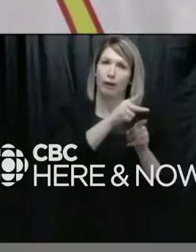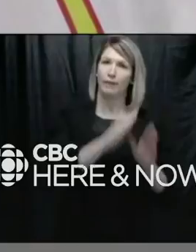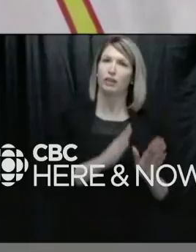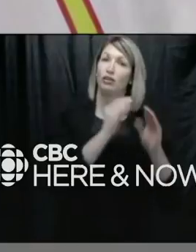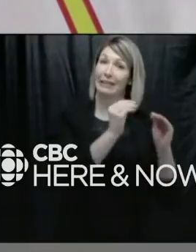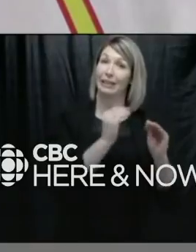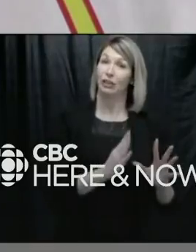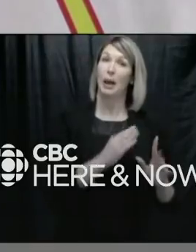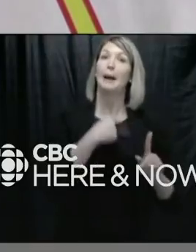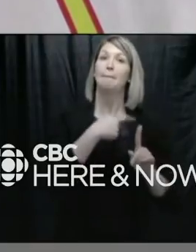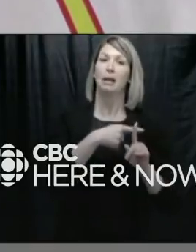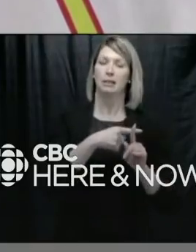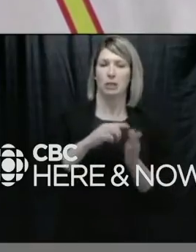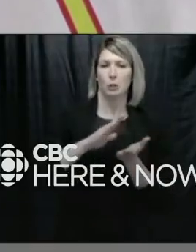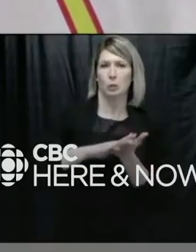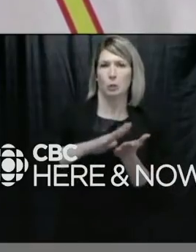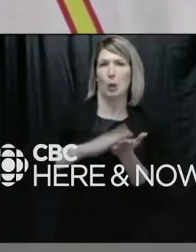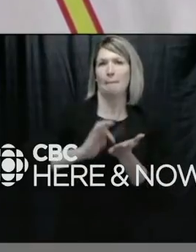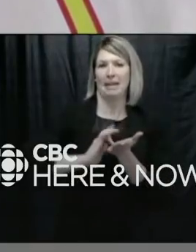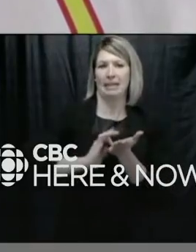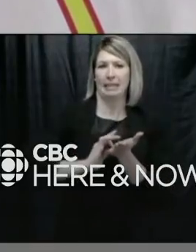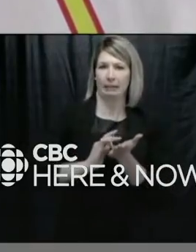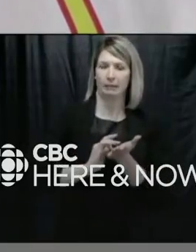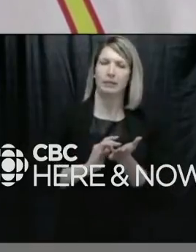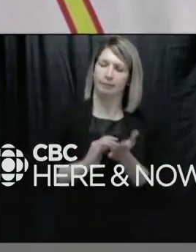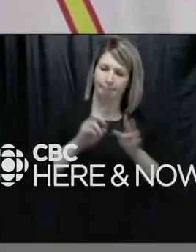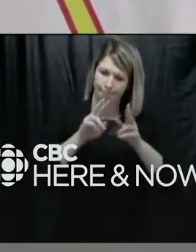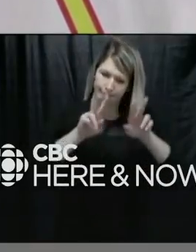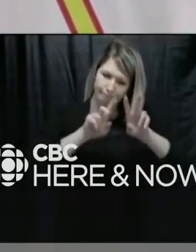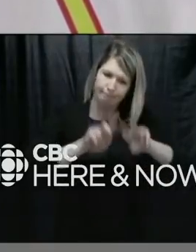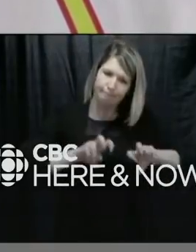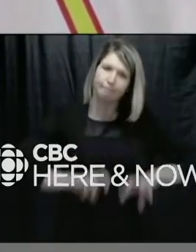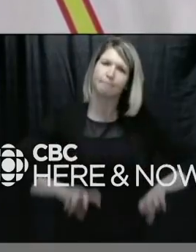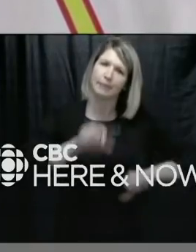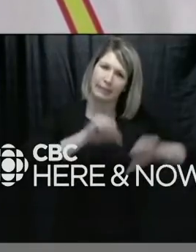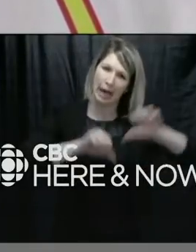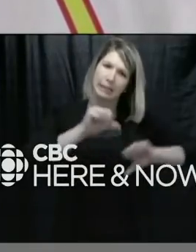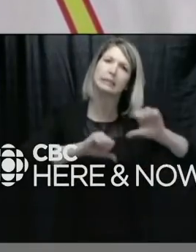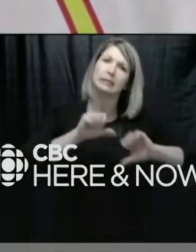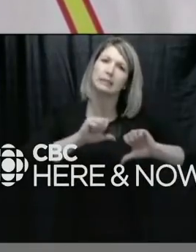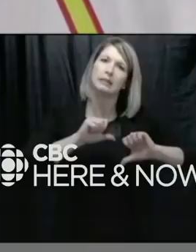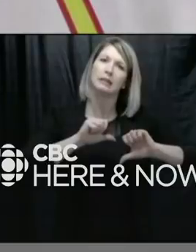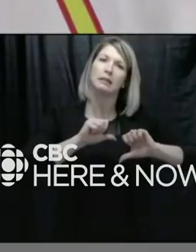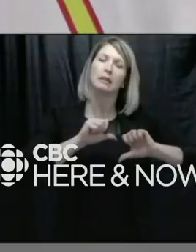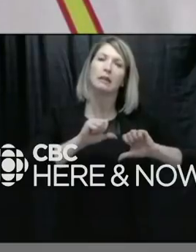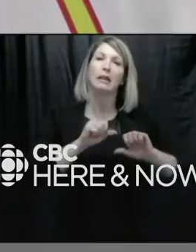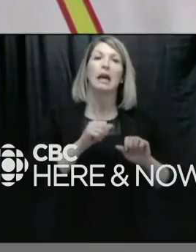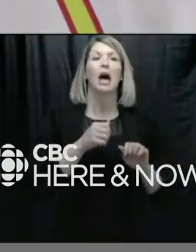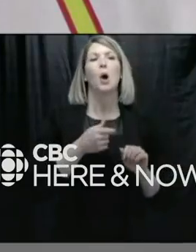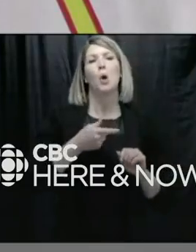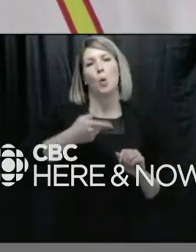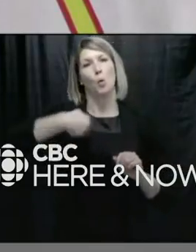OF MEDICINE AT MEMORIAL UNIVERSITY. WE'VE ASKED THE NEWFOUNDLAND AND